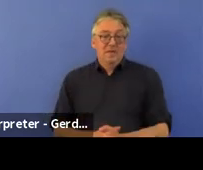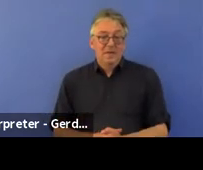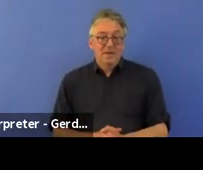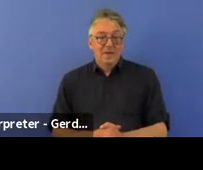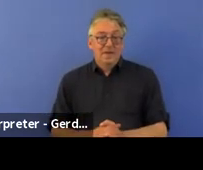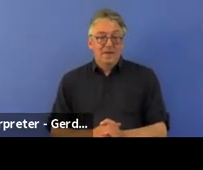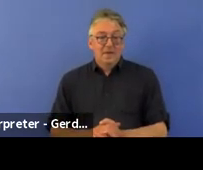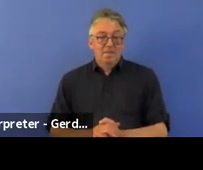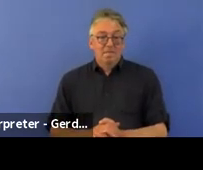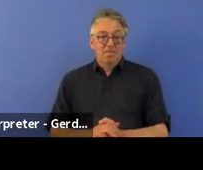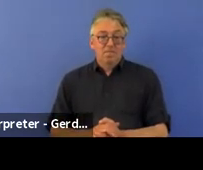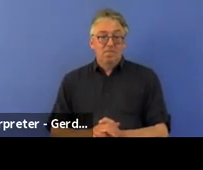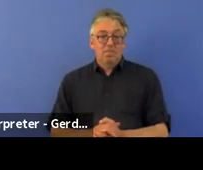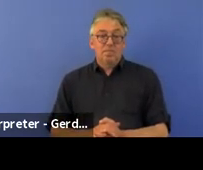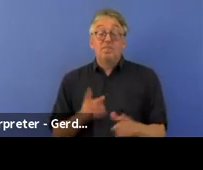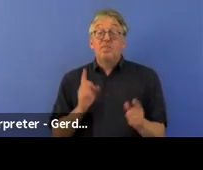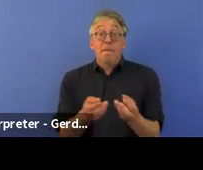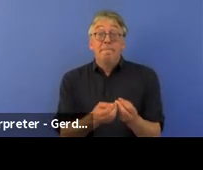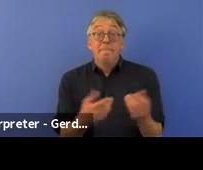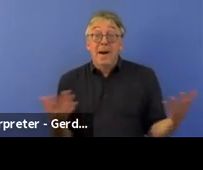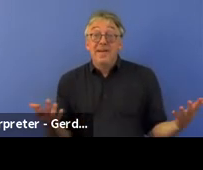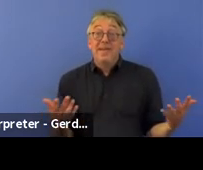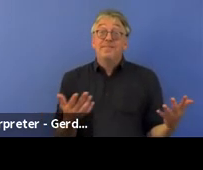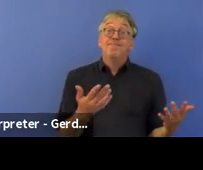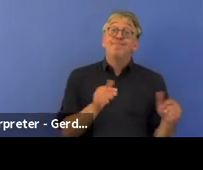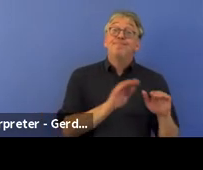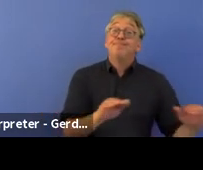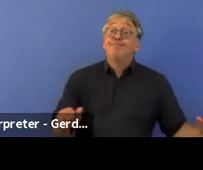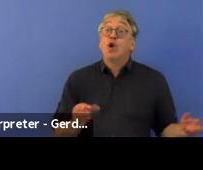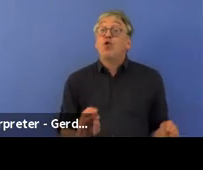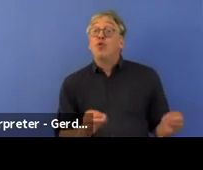population of people with disabilities are from economically